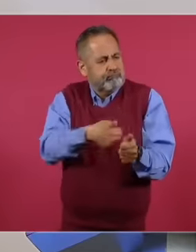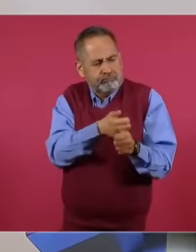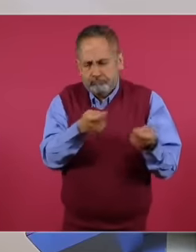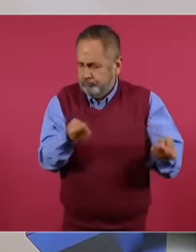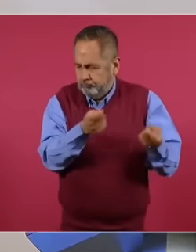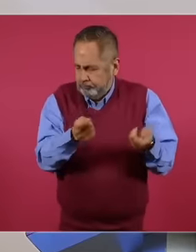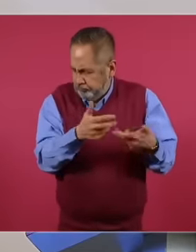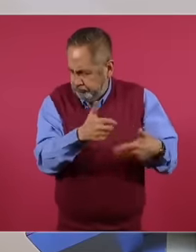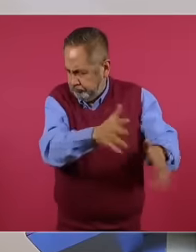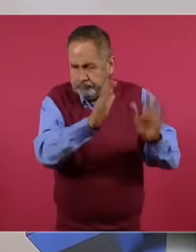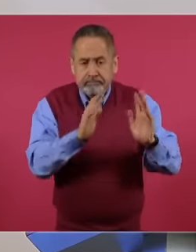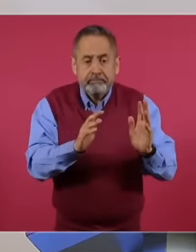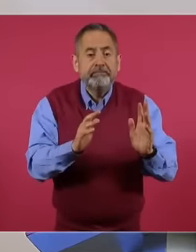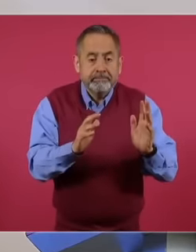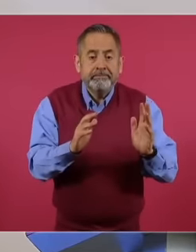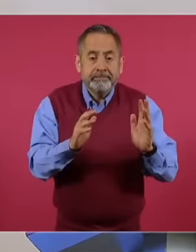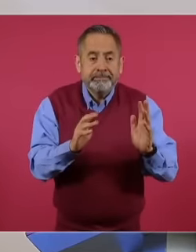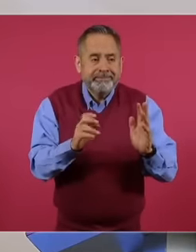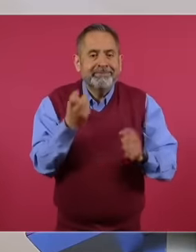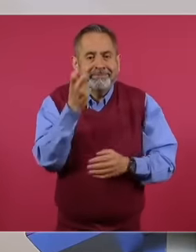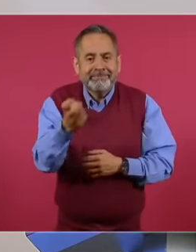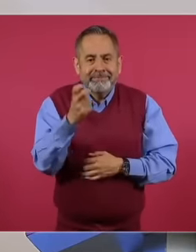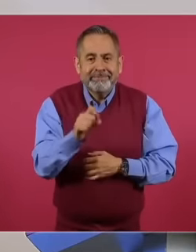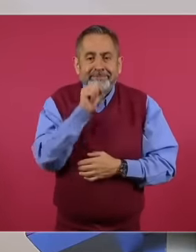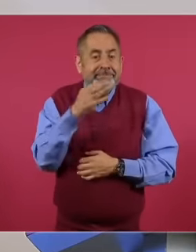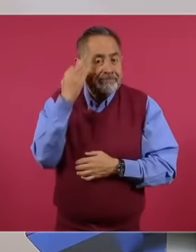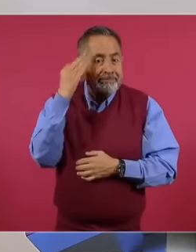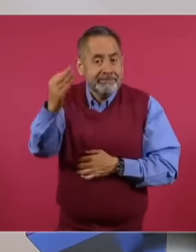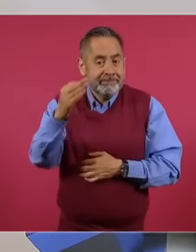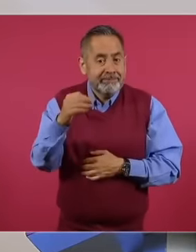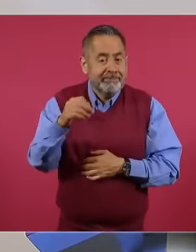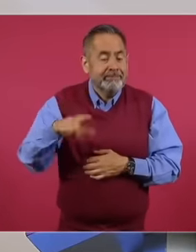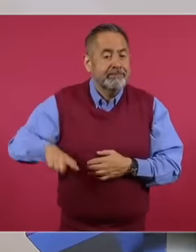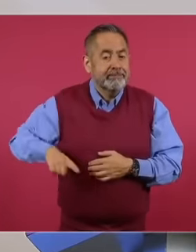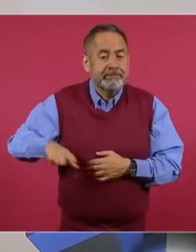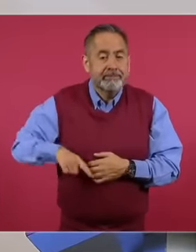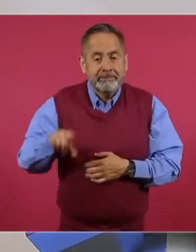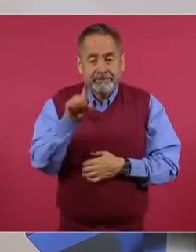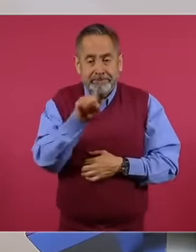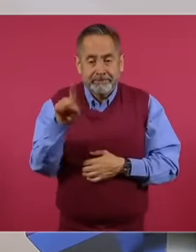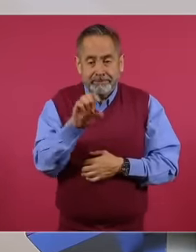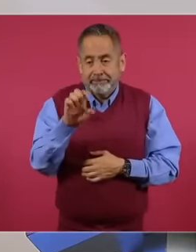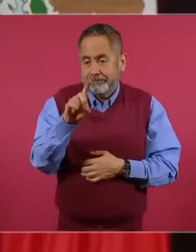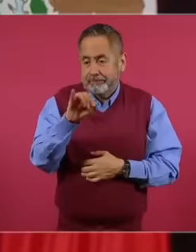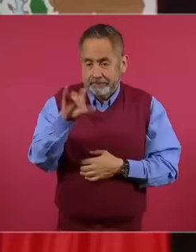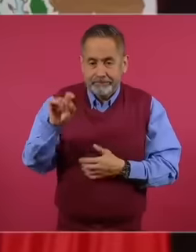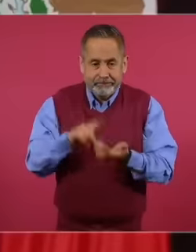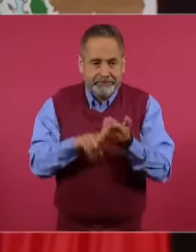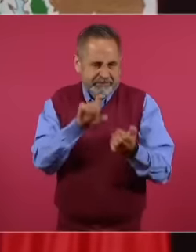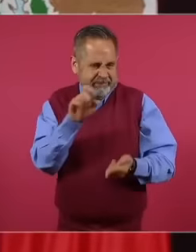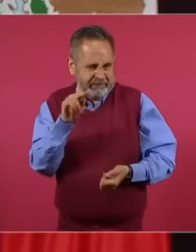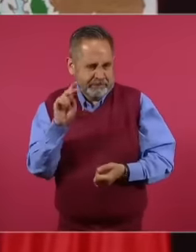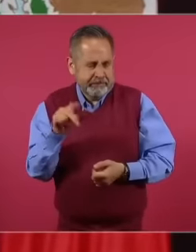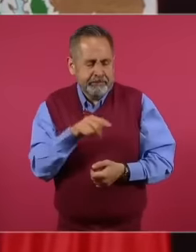in the Cedillo government, it got to the point that the Attorney General